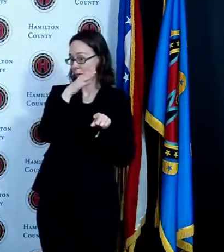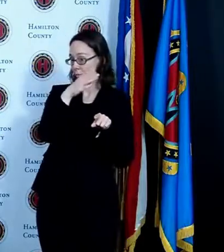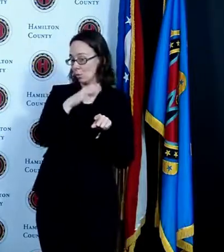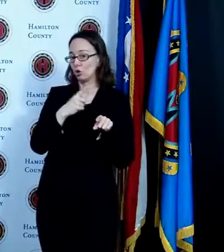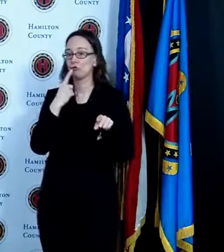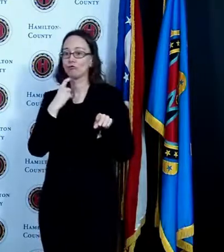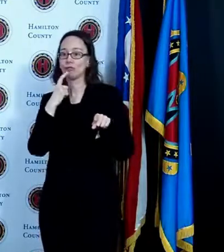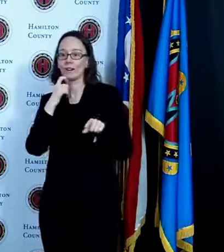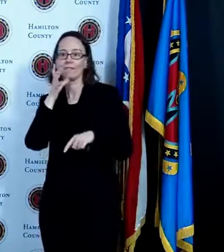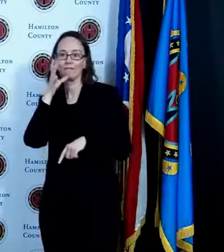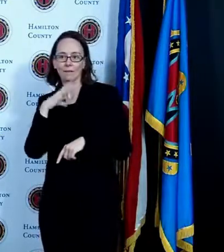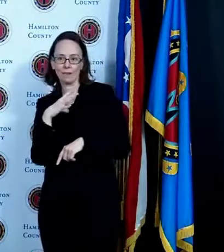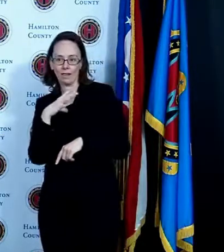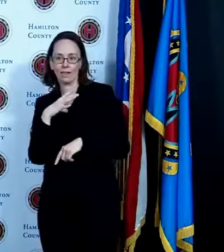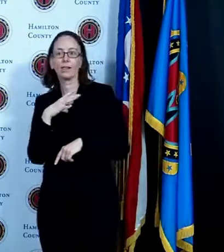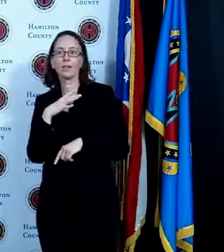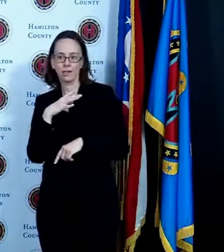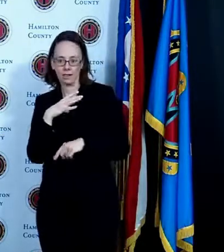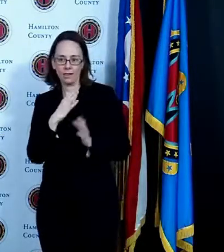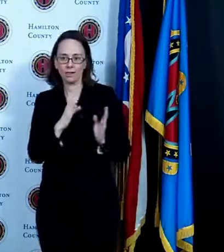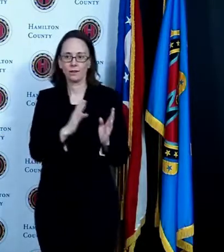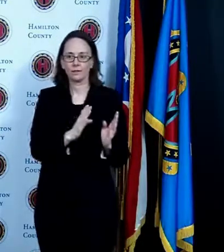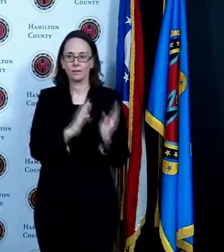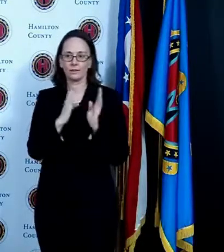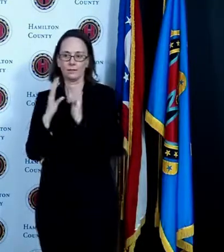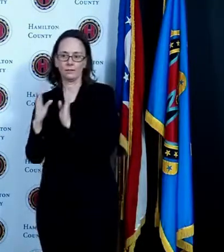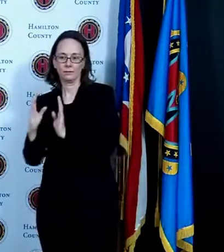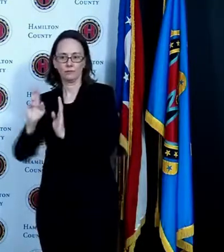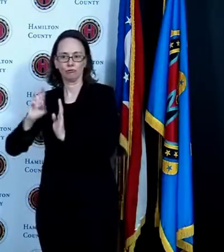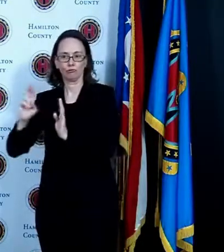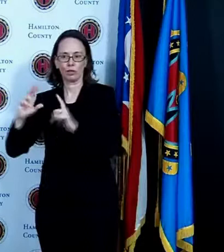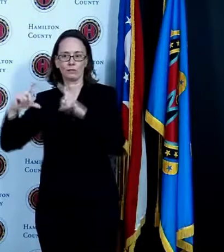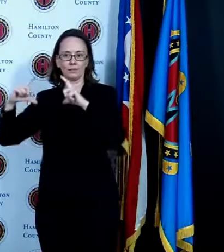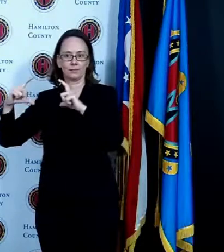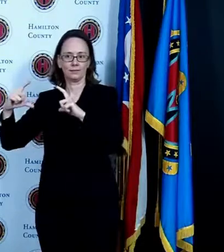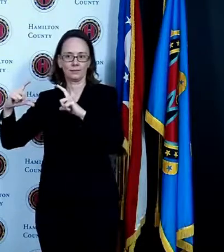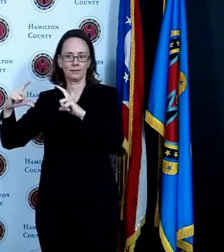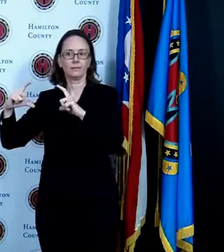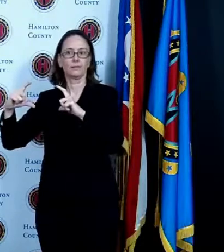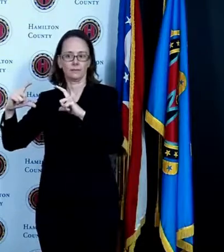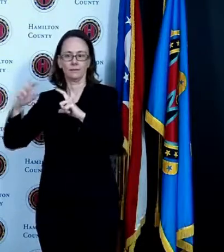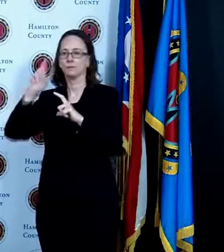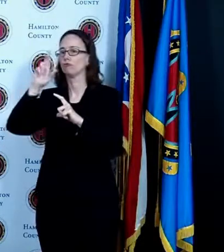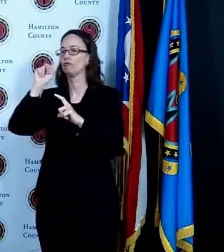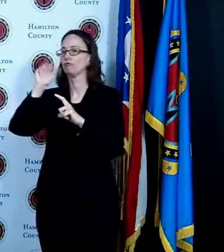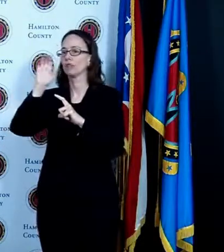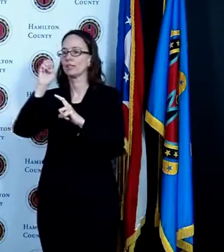one next to it on the right talks about racial demographics and so 81 percent